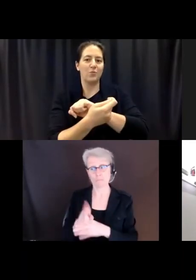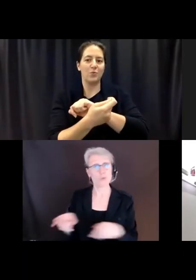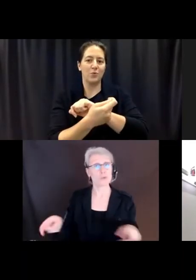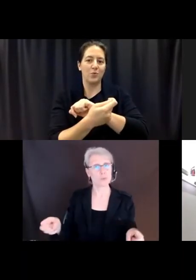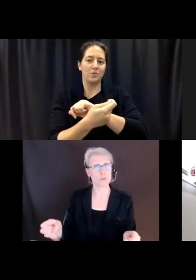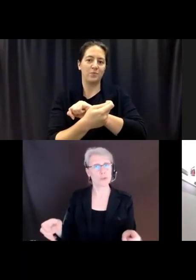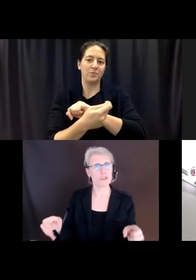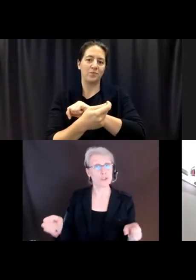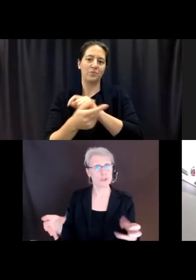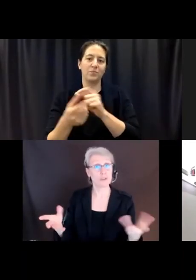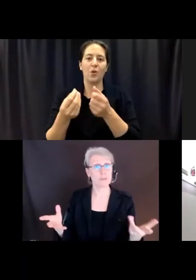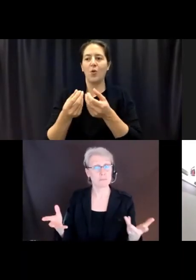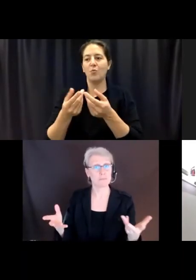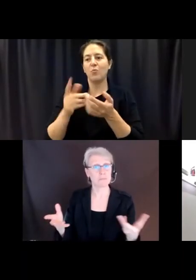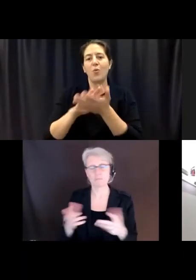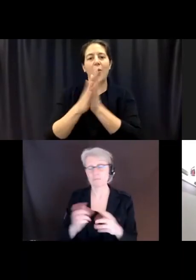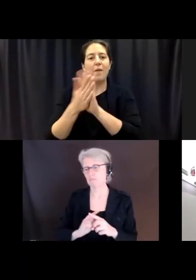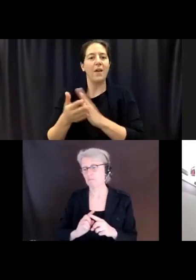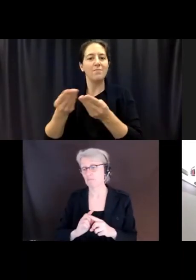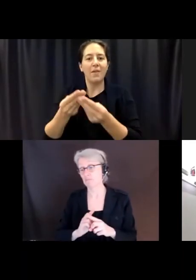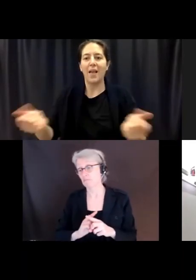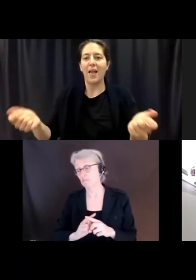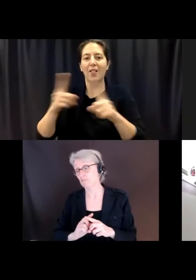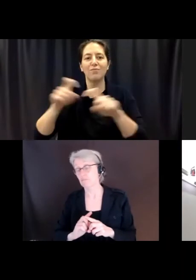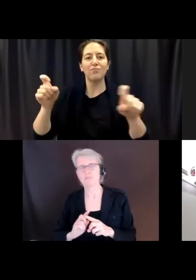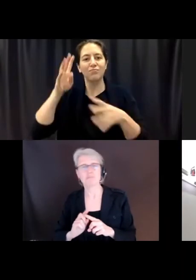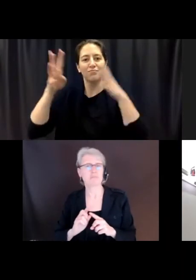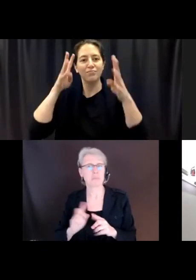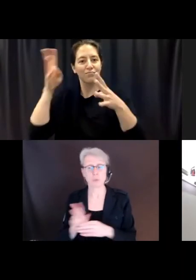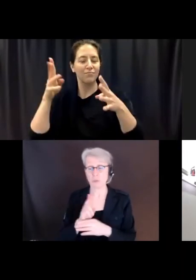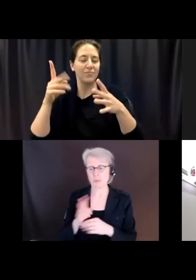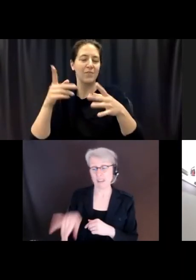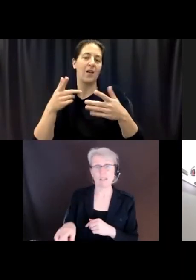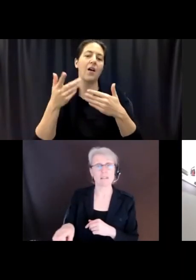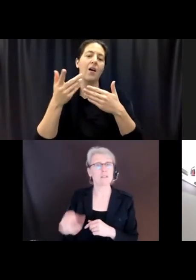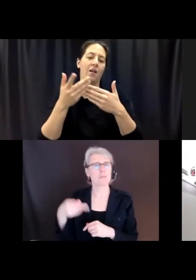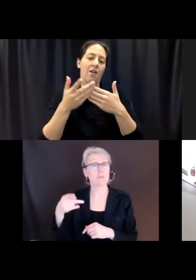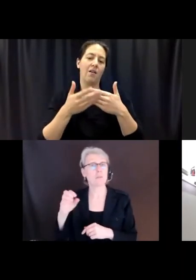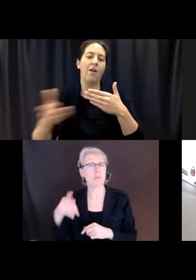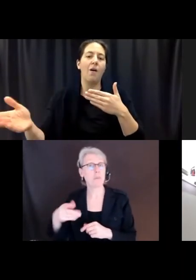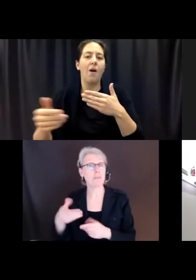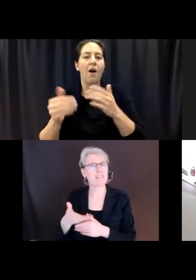ALL KINDS OF IMAGES. WE CAN USE THIS AS A PROP AS WELL. SO THIS IS JUST THE BEGINNING.